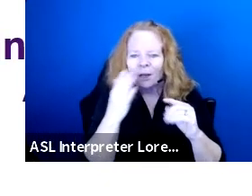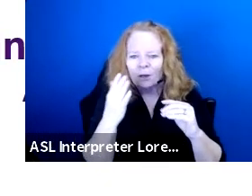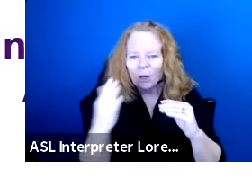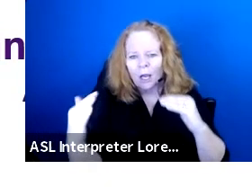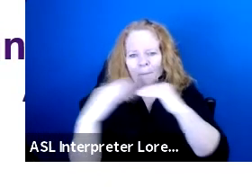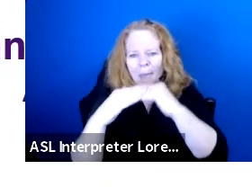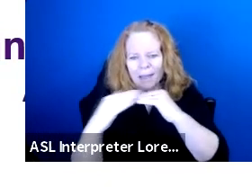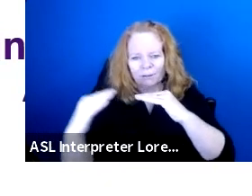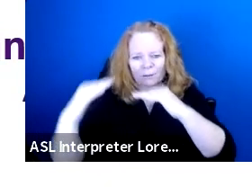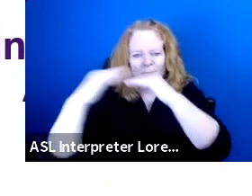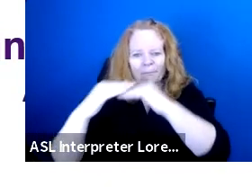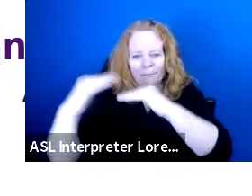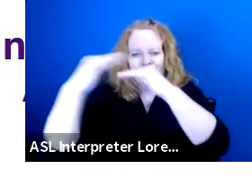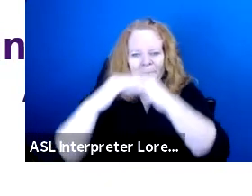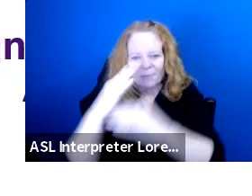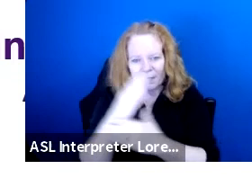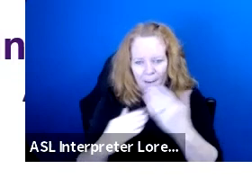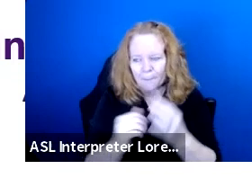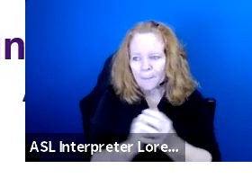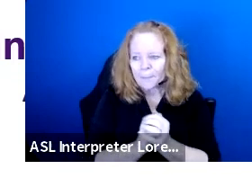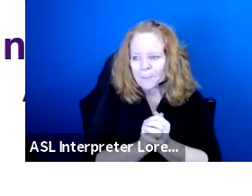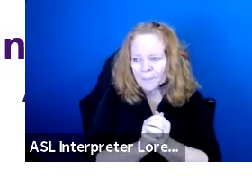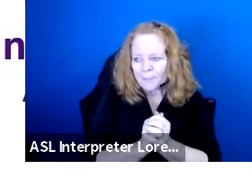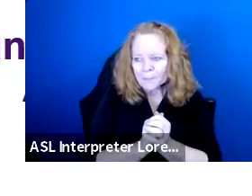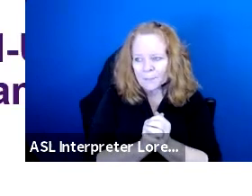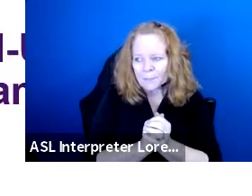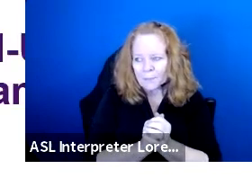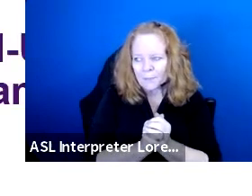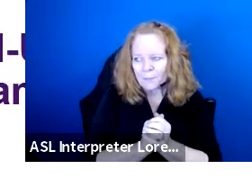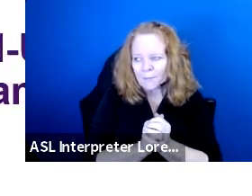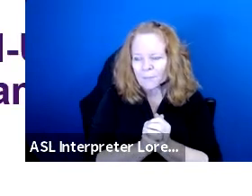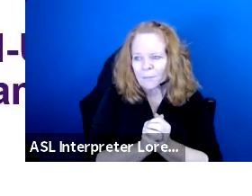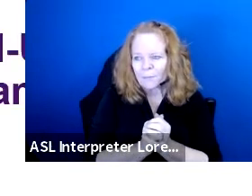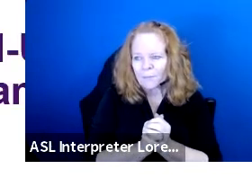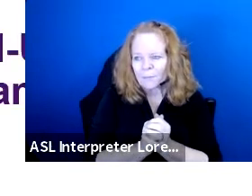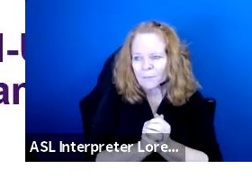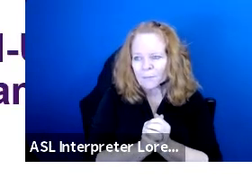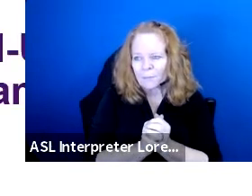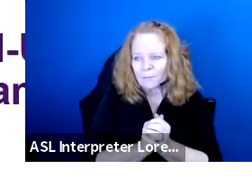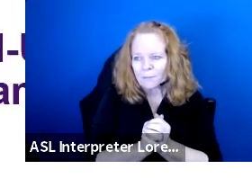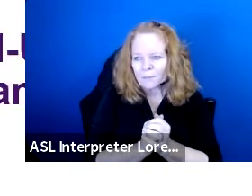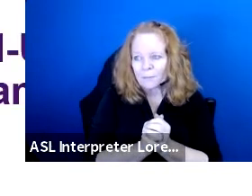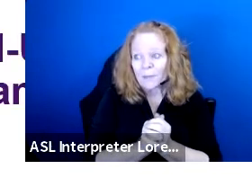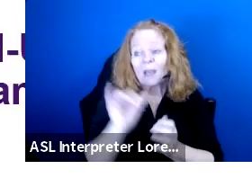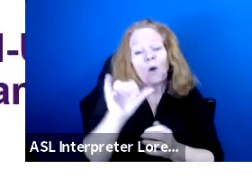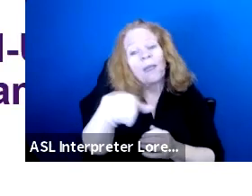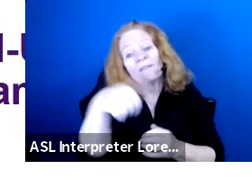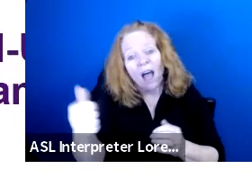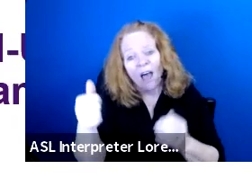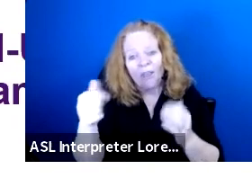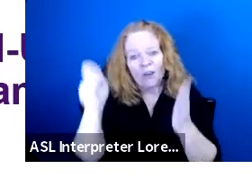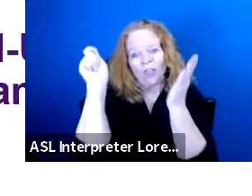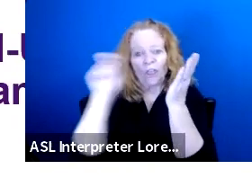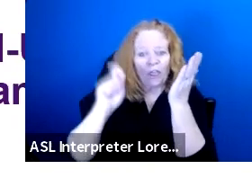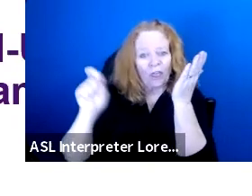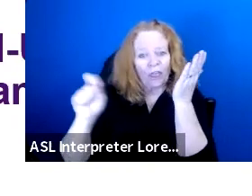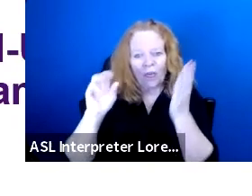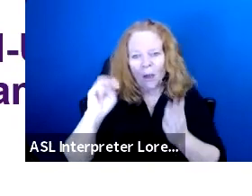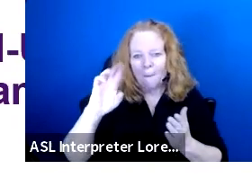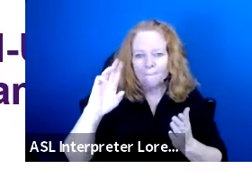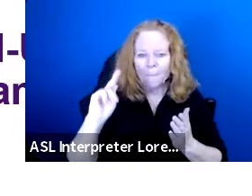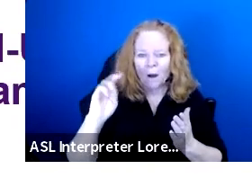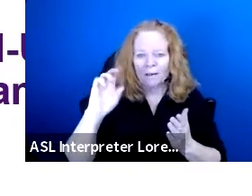somewhat we also have marked up examples so you might have a paragraph where the whole thing is